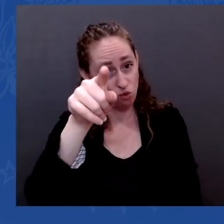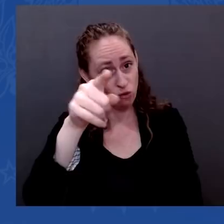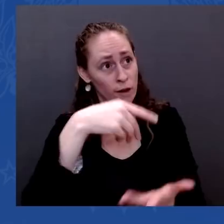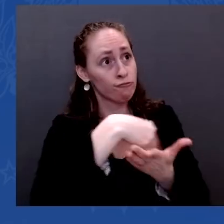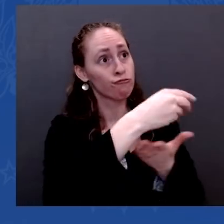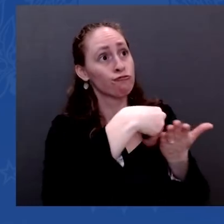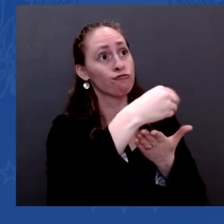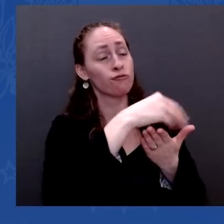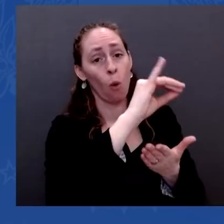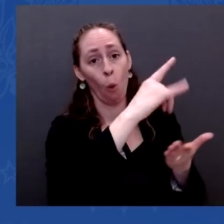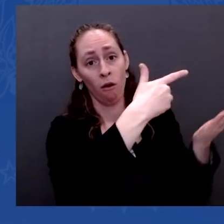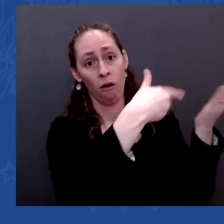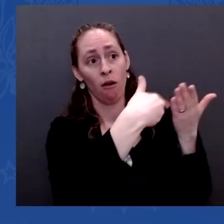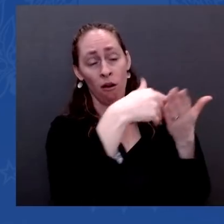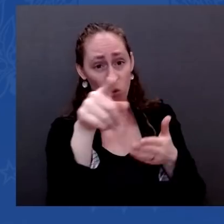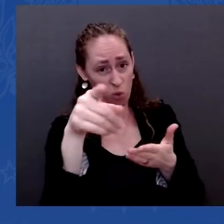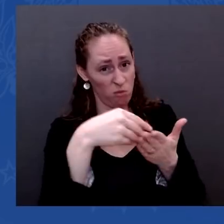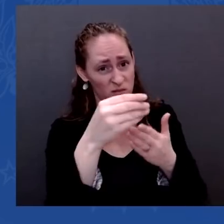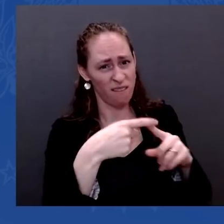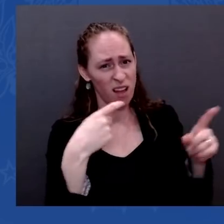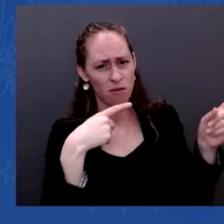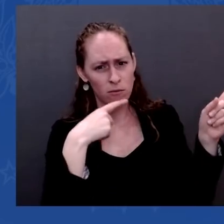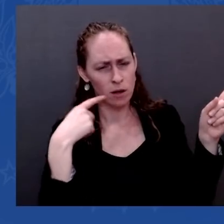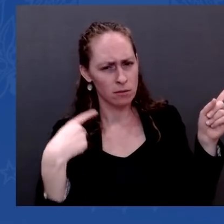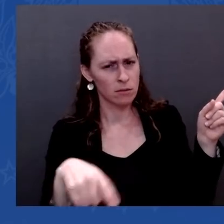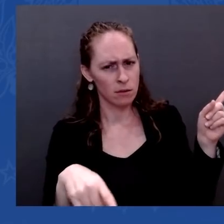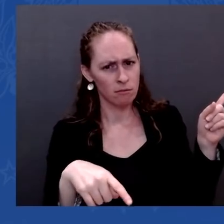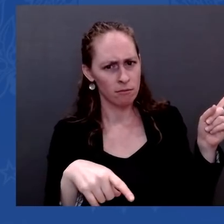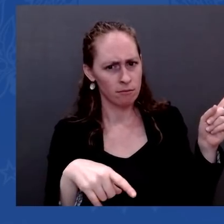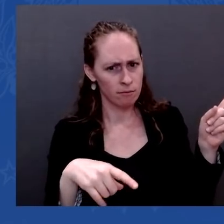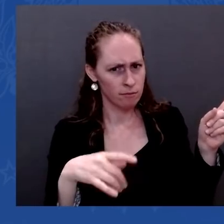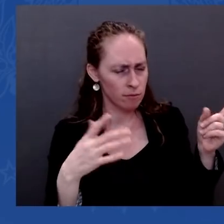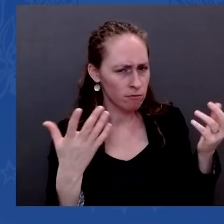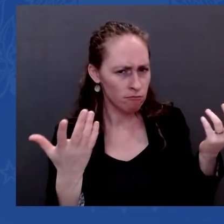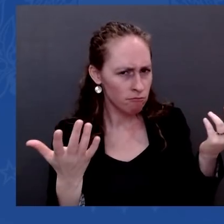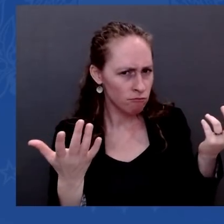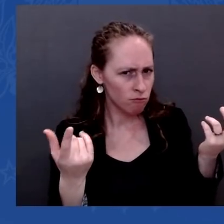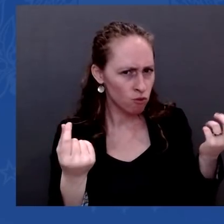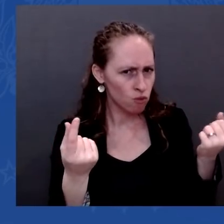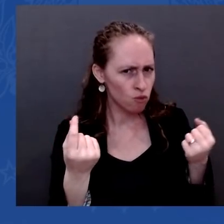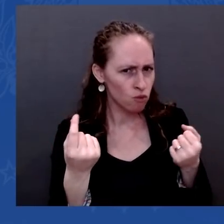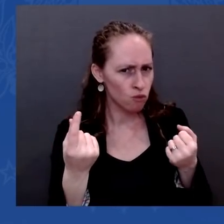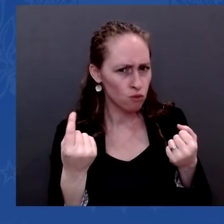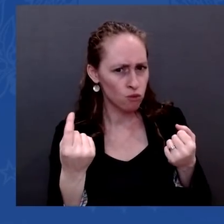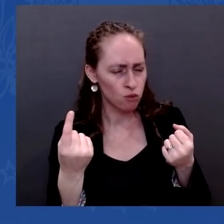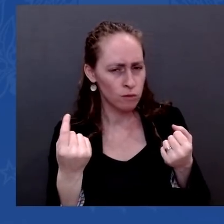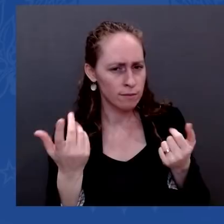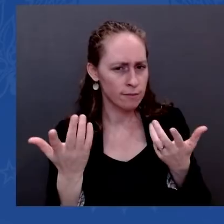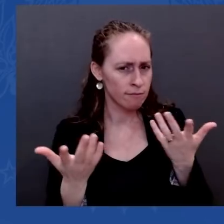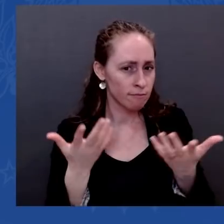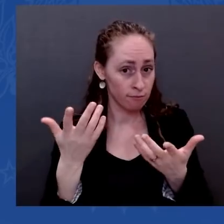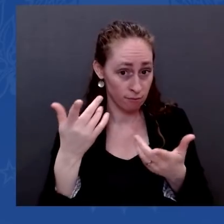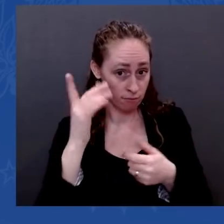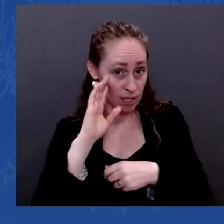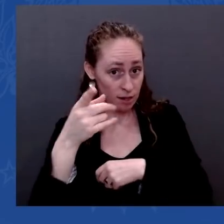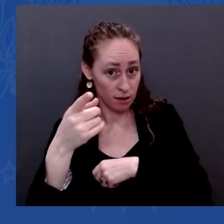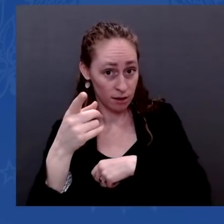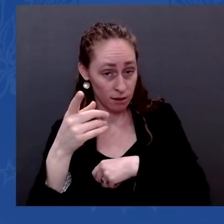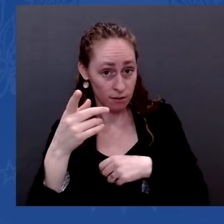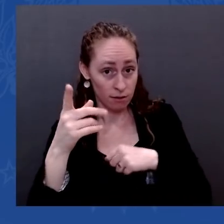are also part of the sanctions package against Russia. And, Mr. Chancellor -- liquefied natural gas.